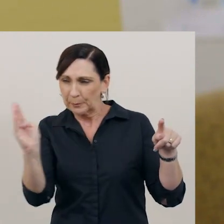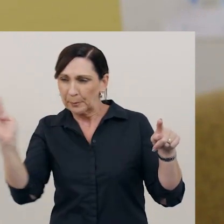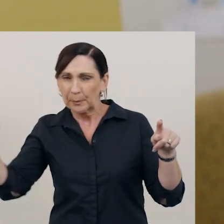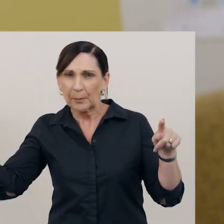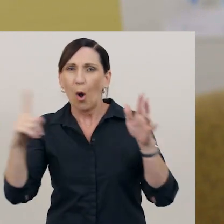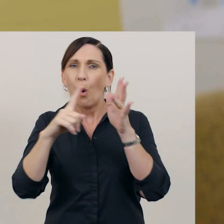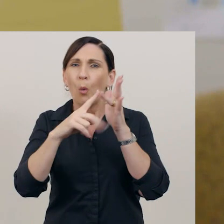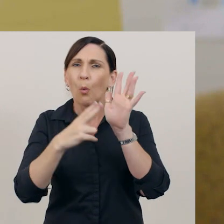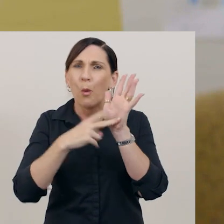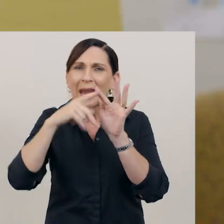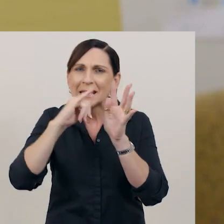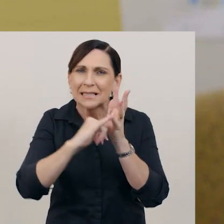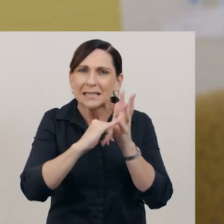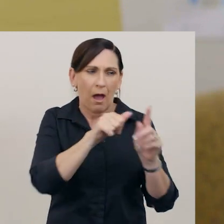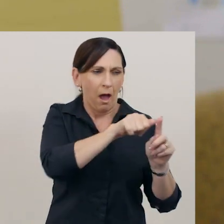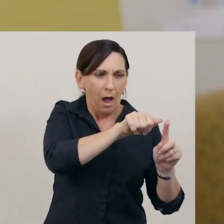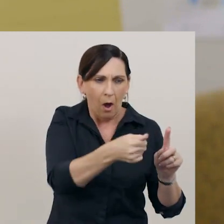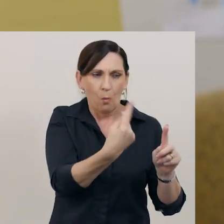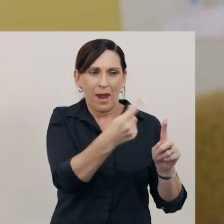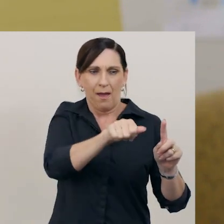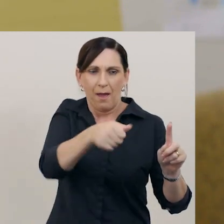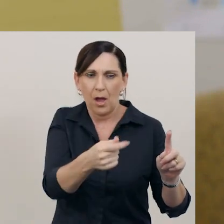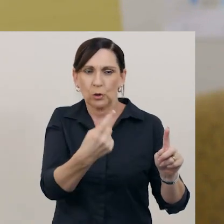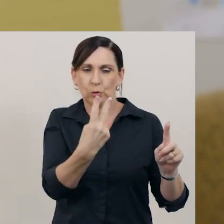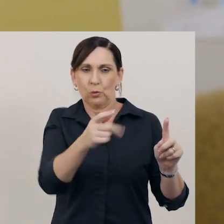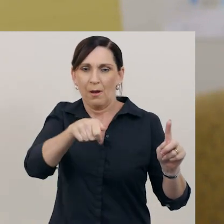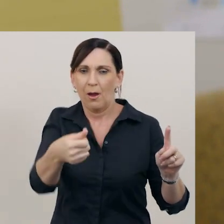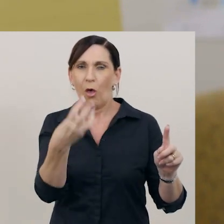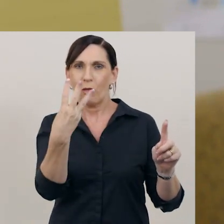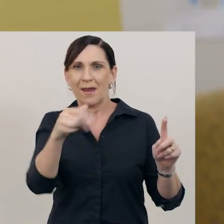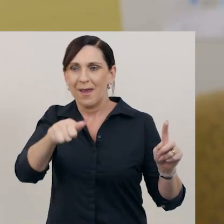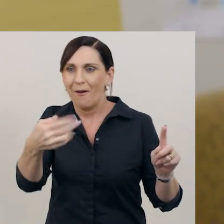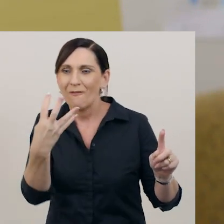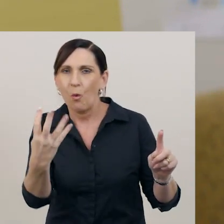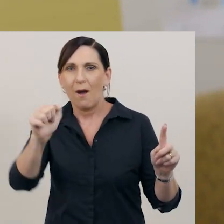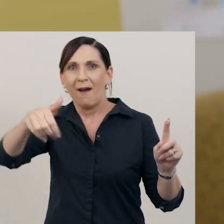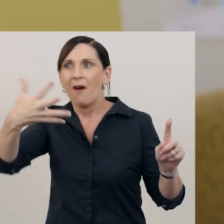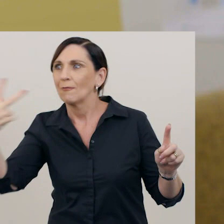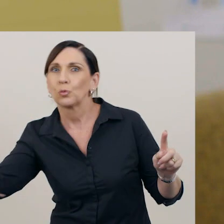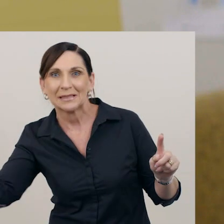So if I wanted to add 5 and 11, I would start with the larger number, 11.